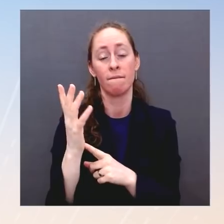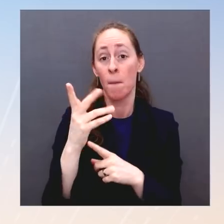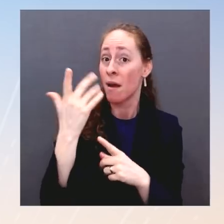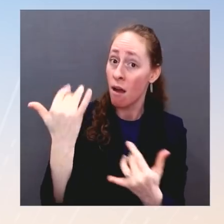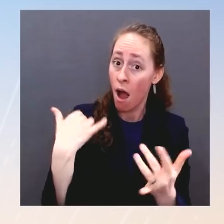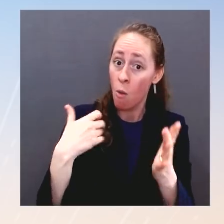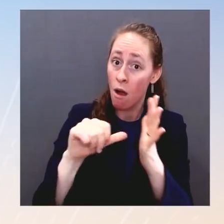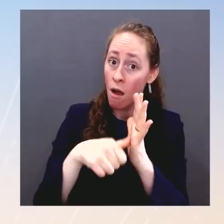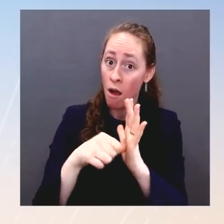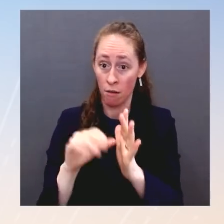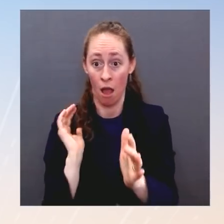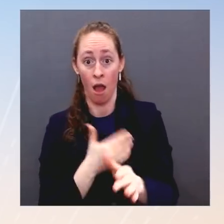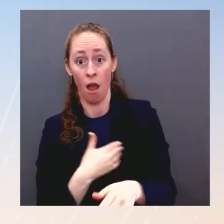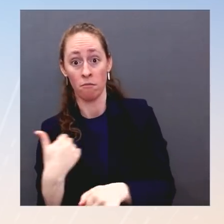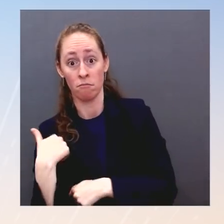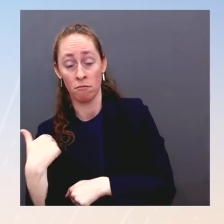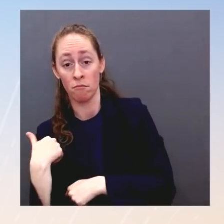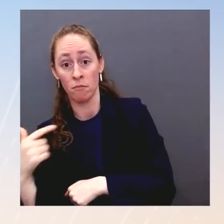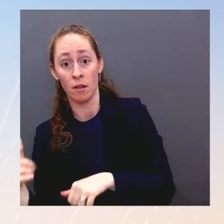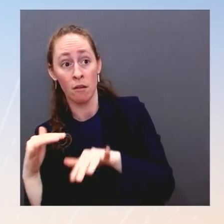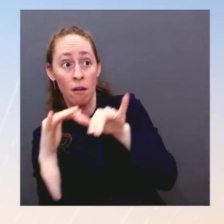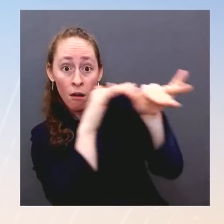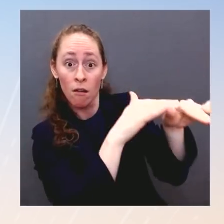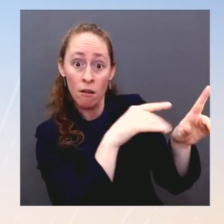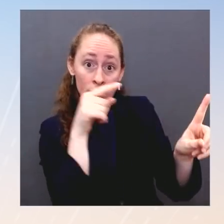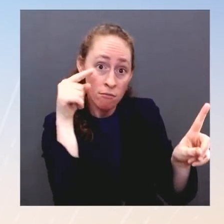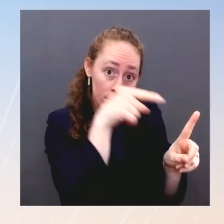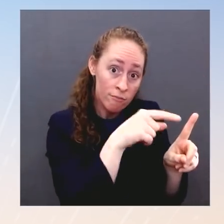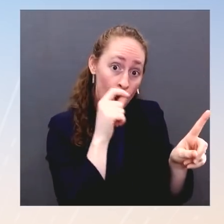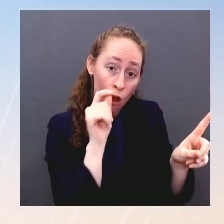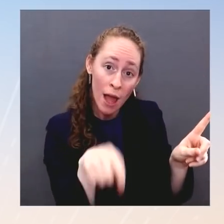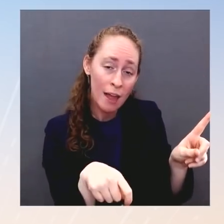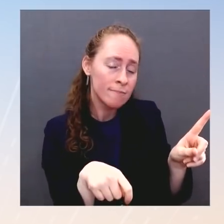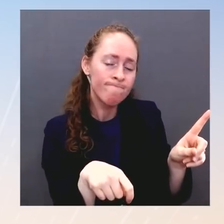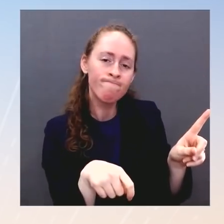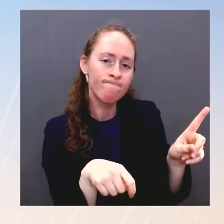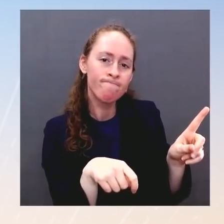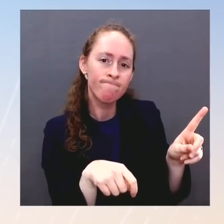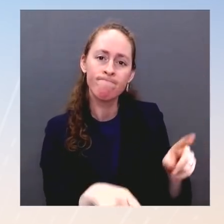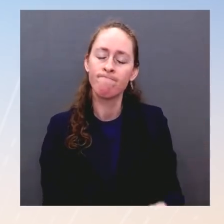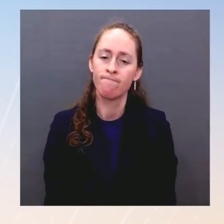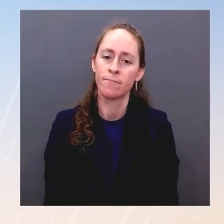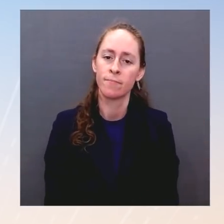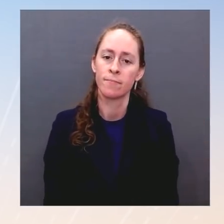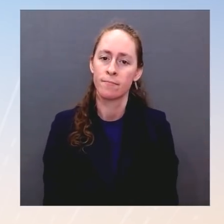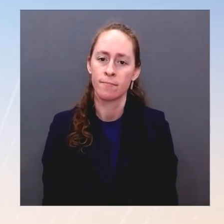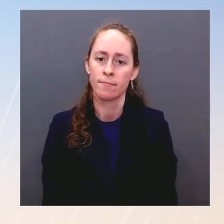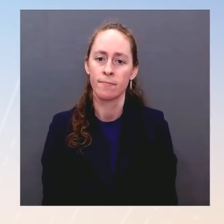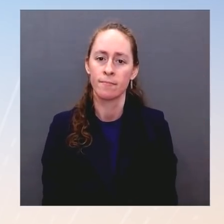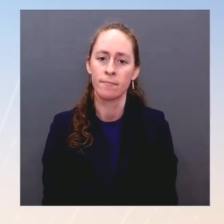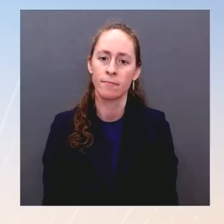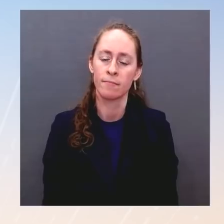any president -- is to make an assessment about what is in the interests of the United States, our national security interests, the American people,